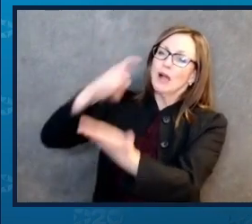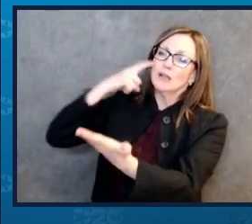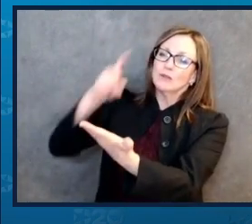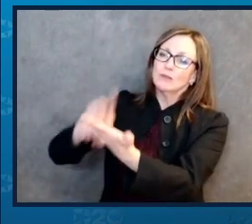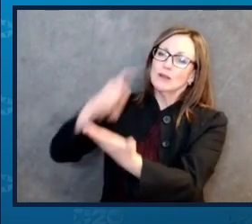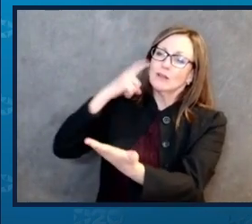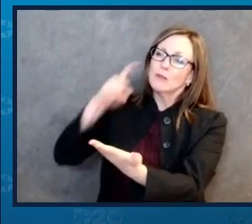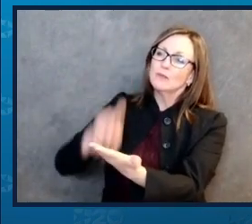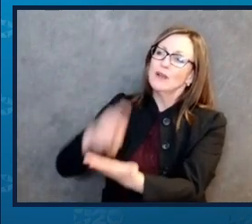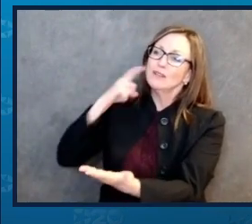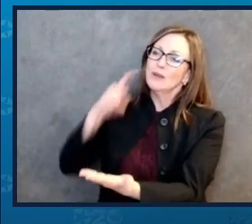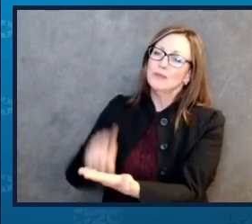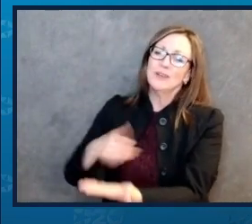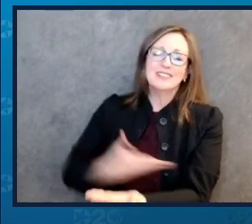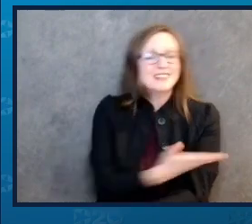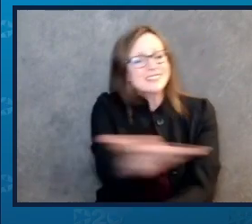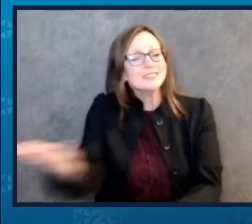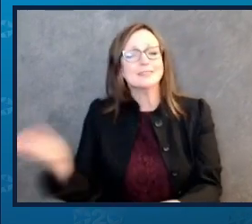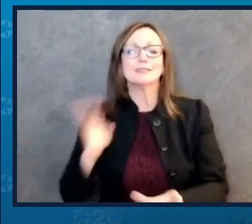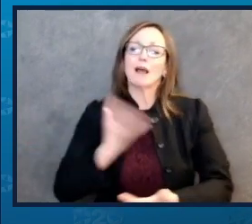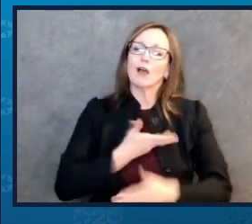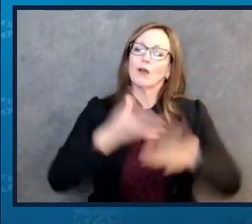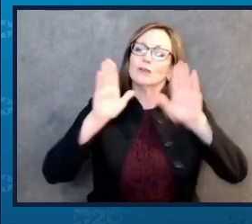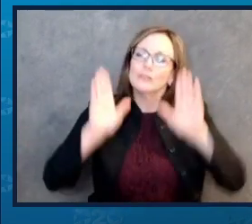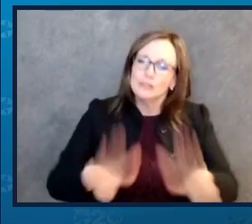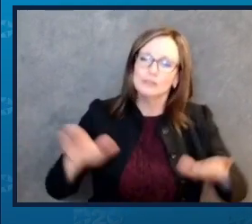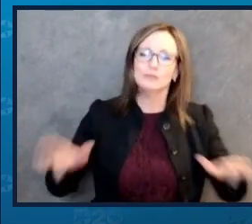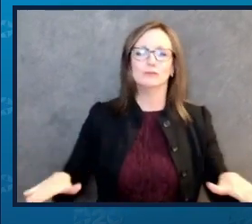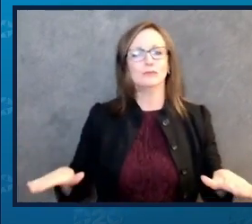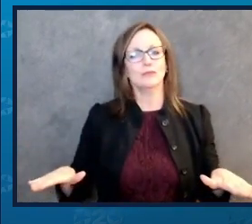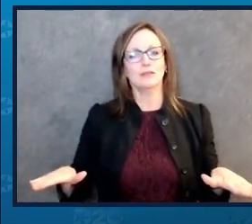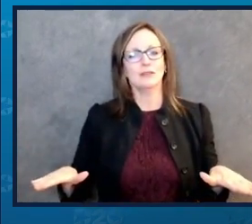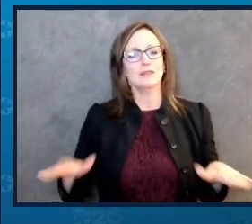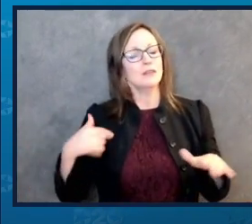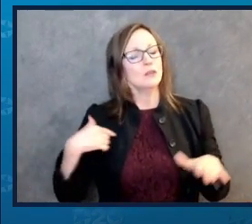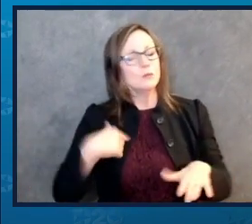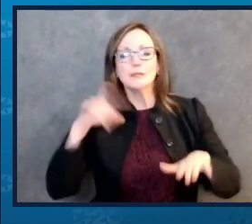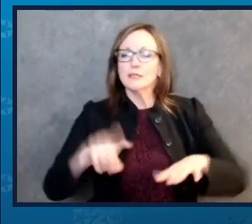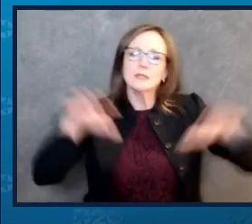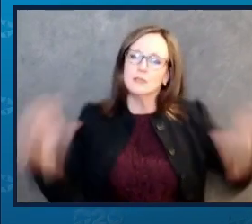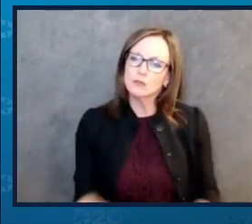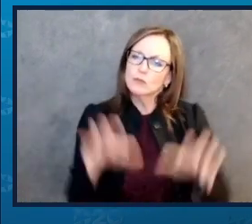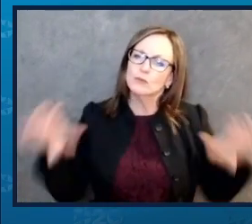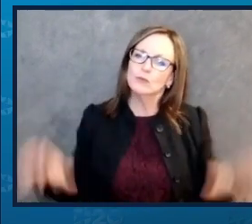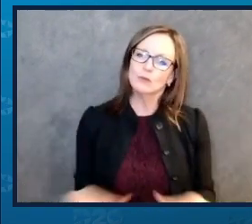WE GOT TO DO THE WORK TO FULFILL THE PROM MITS OF EQUAL JUSTICE